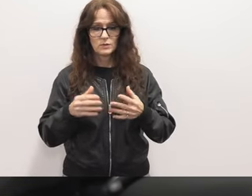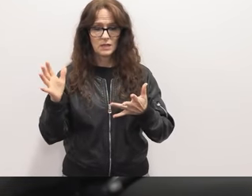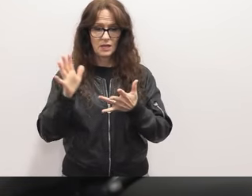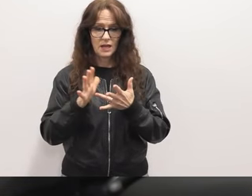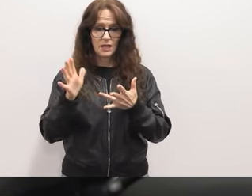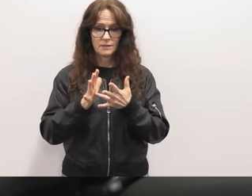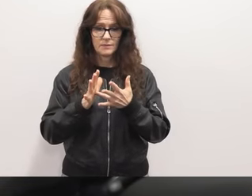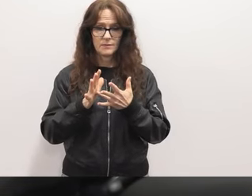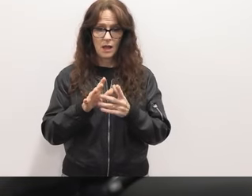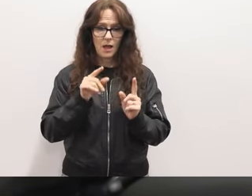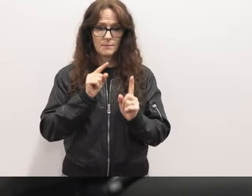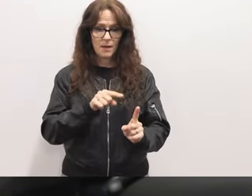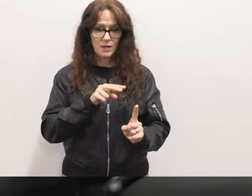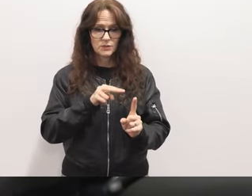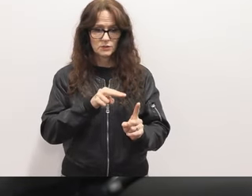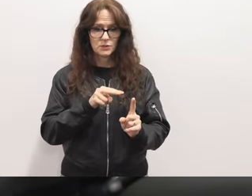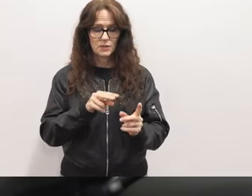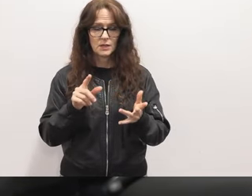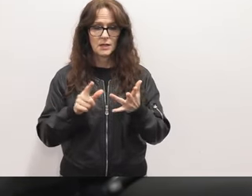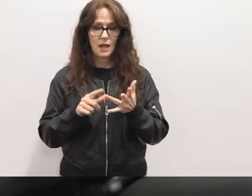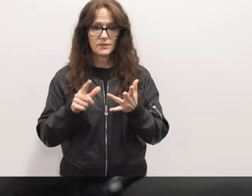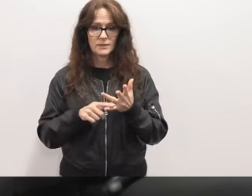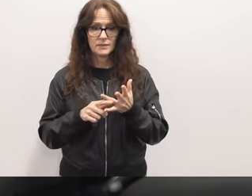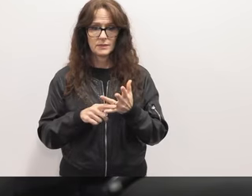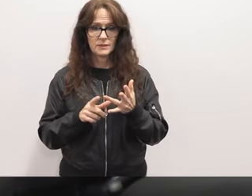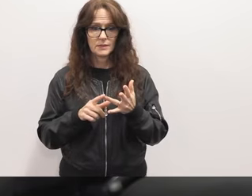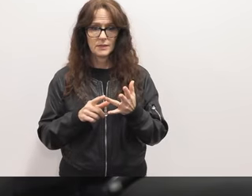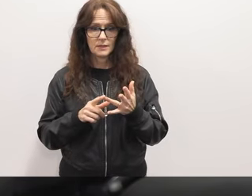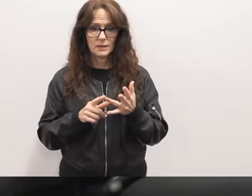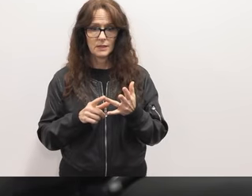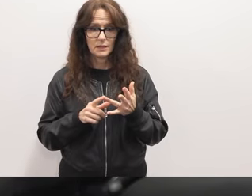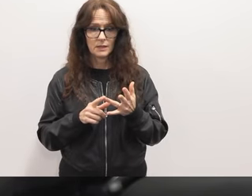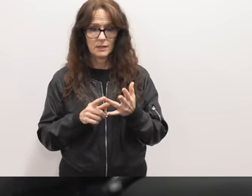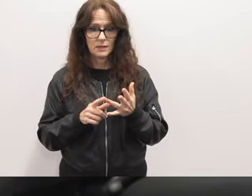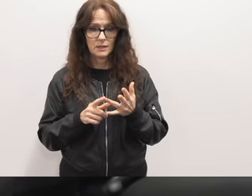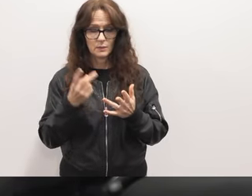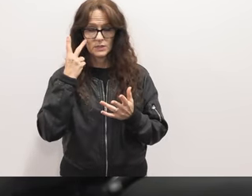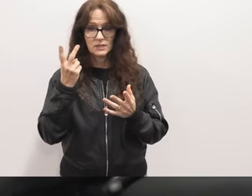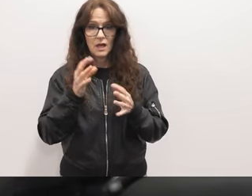on monitoring in our district goals, ninth grade, and frankly I'll say we saw significant improvement